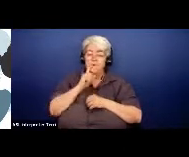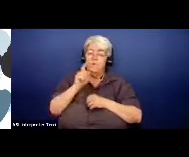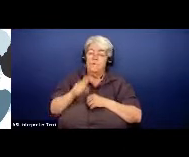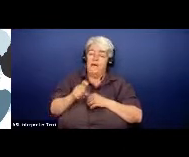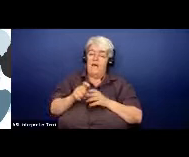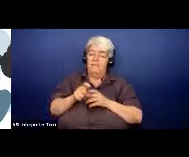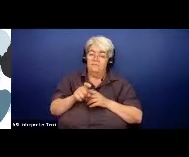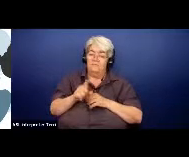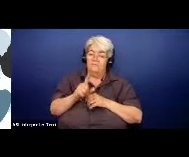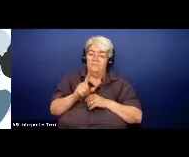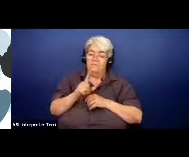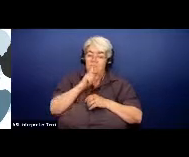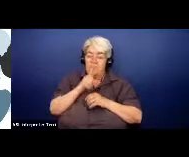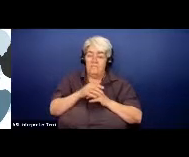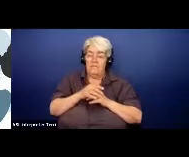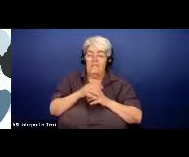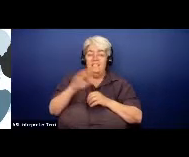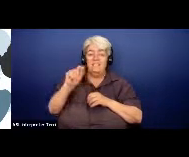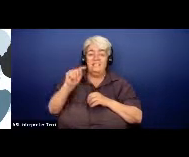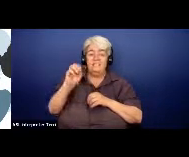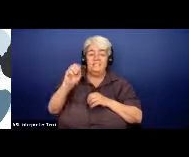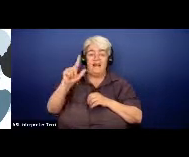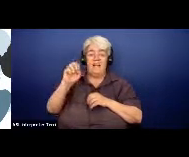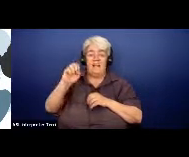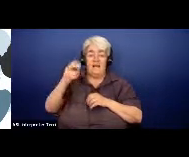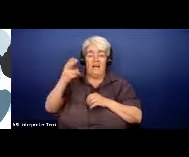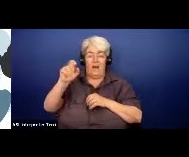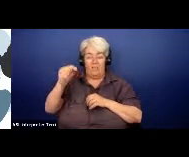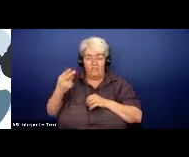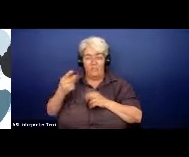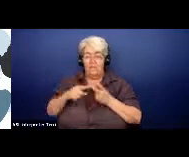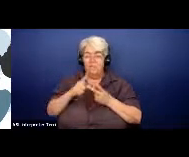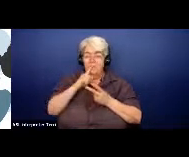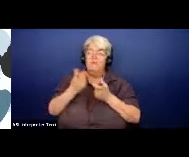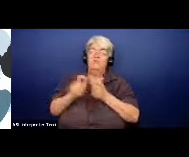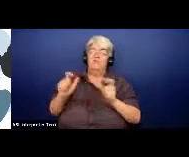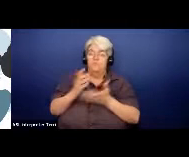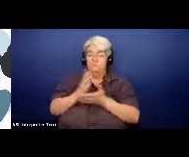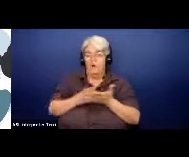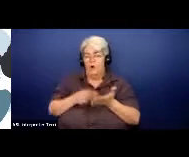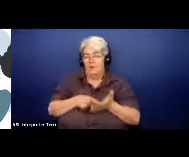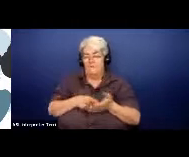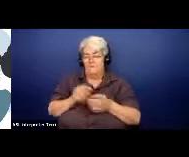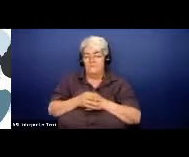in the day and age telehealth is going to be a huge part of this -- especially in intercept